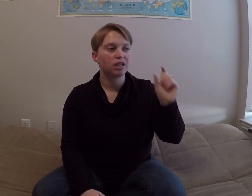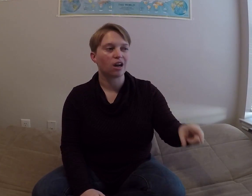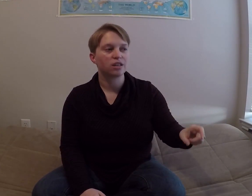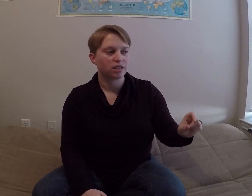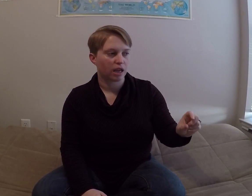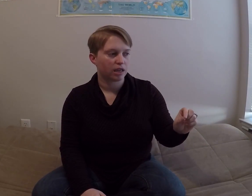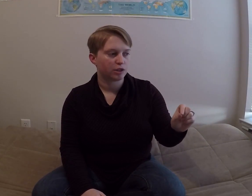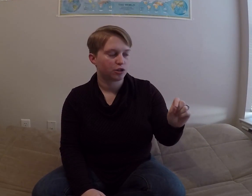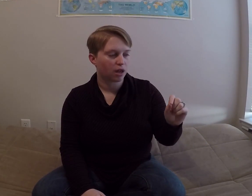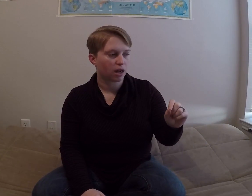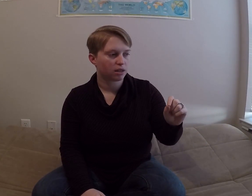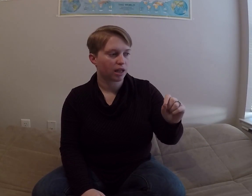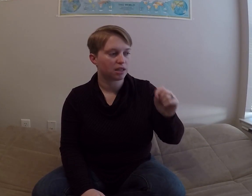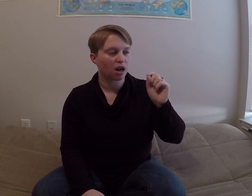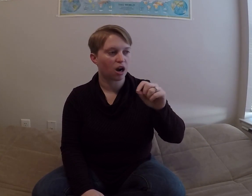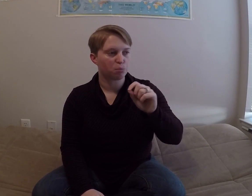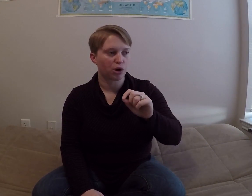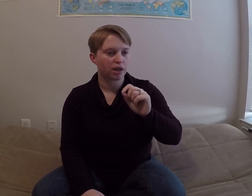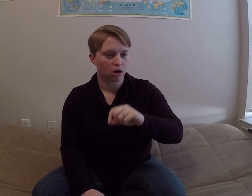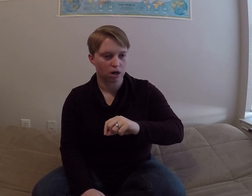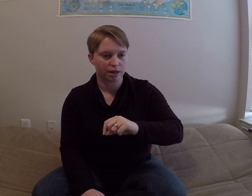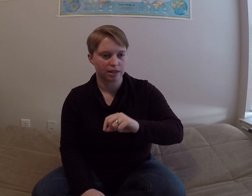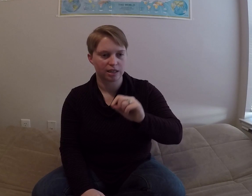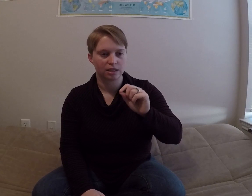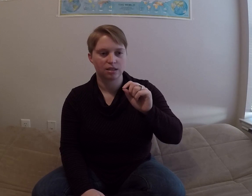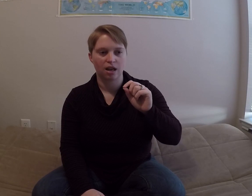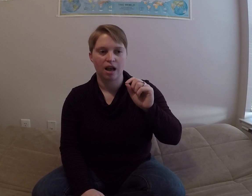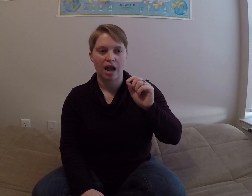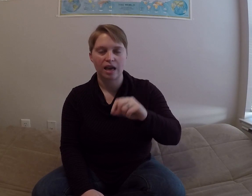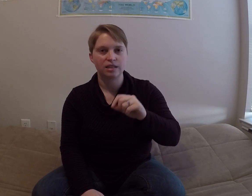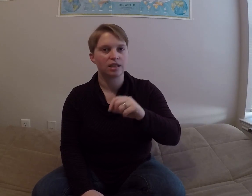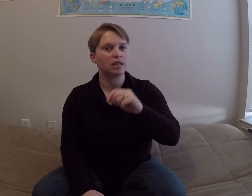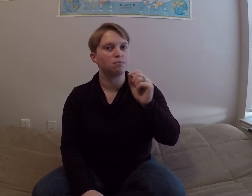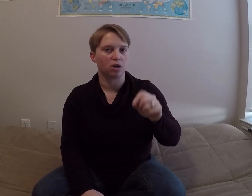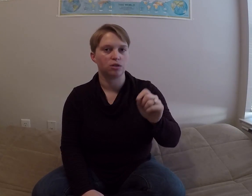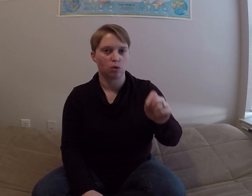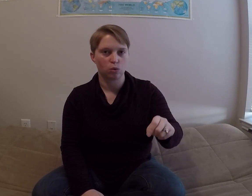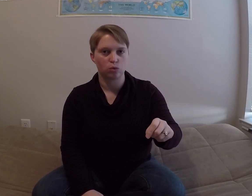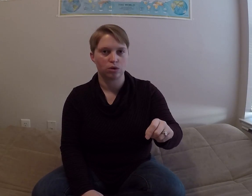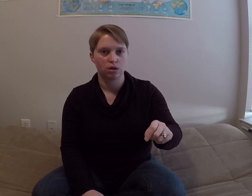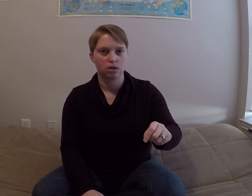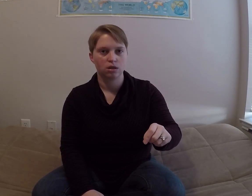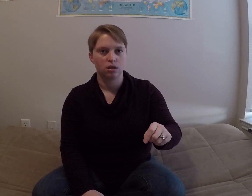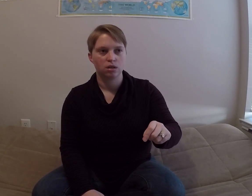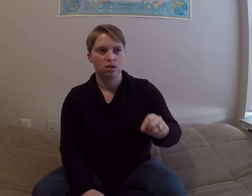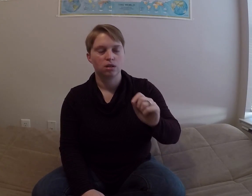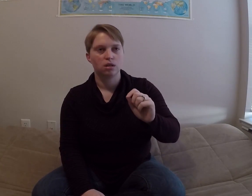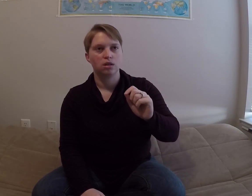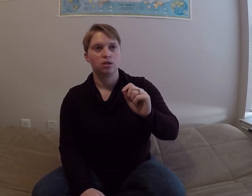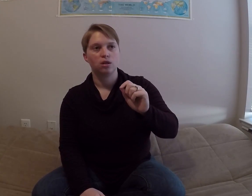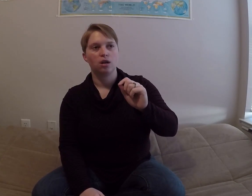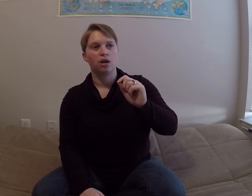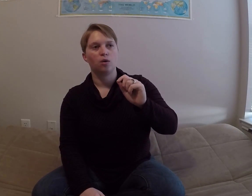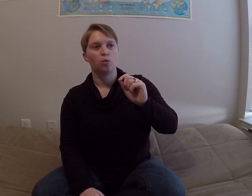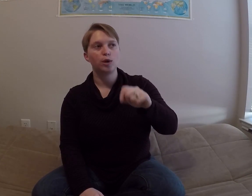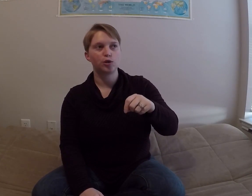The youngest age that they can operate on is 18 months old.